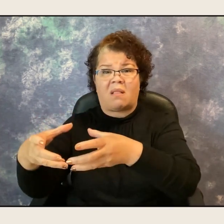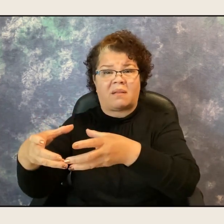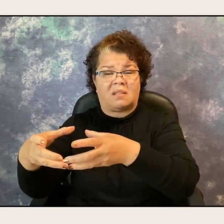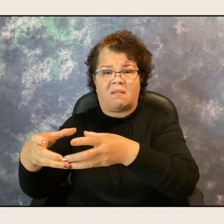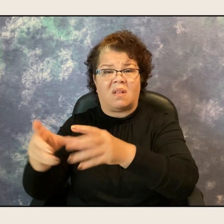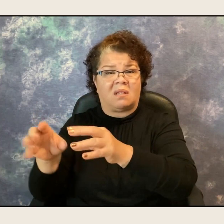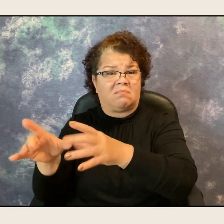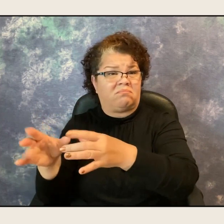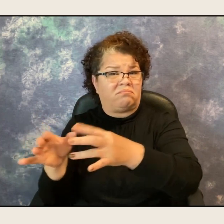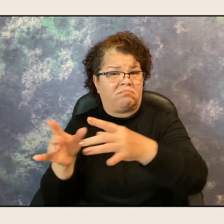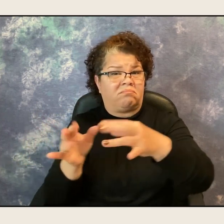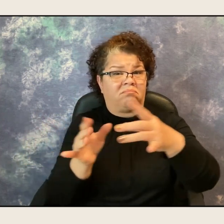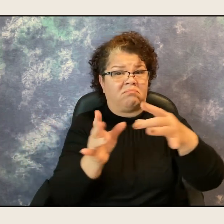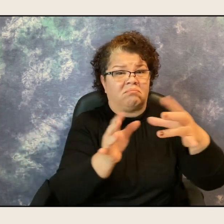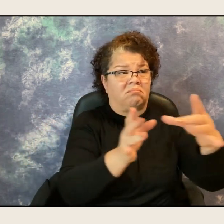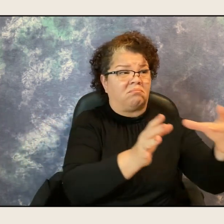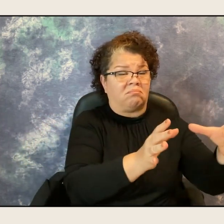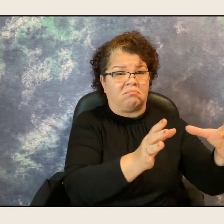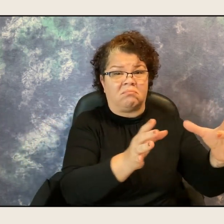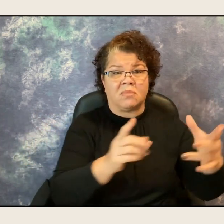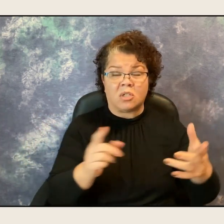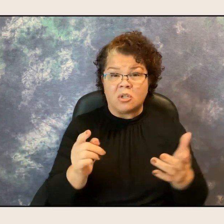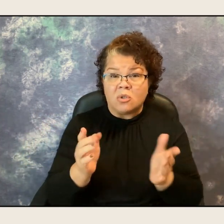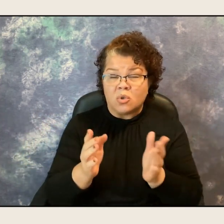to make a bid for federal funding, like to take money